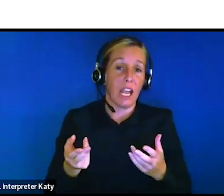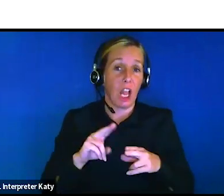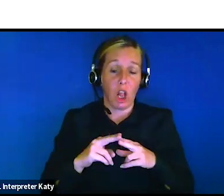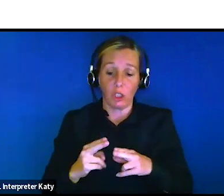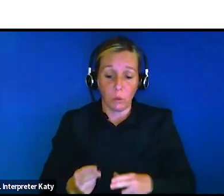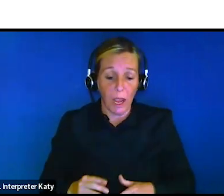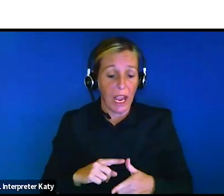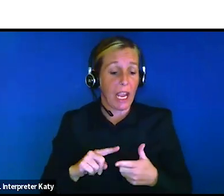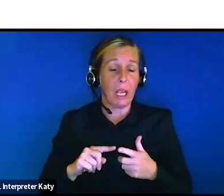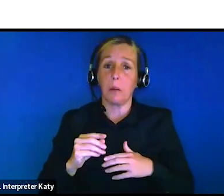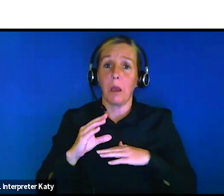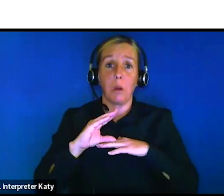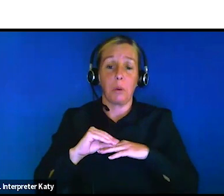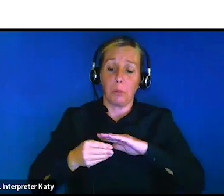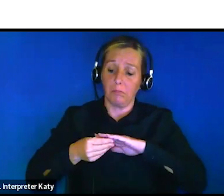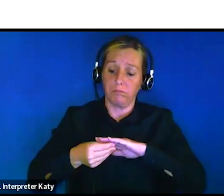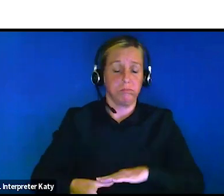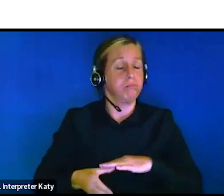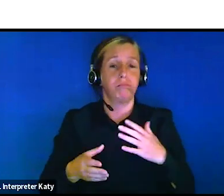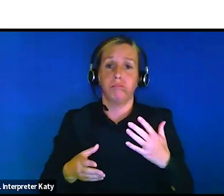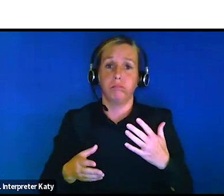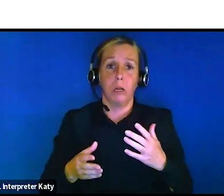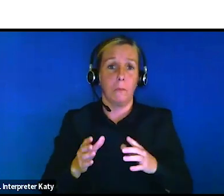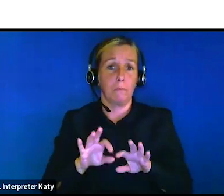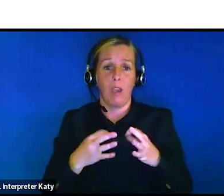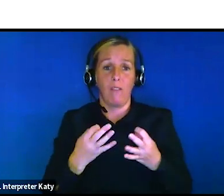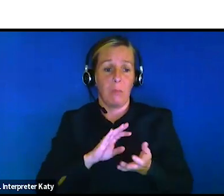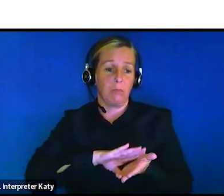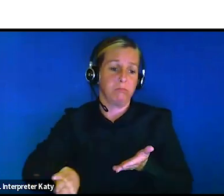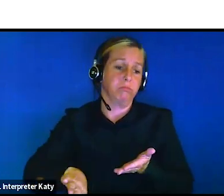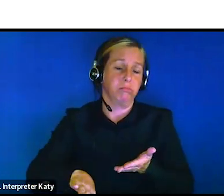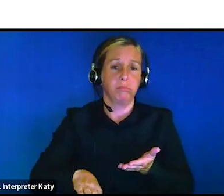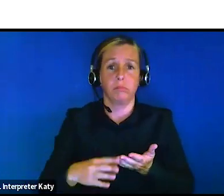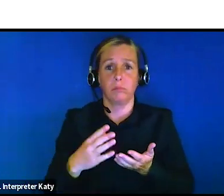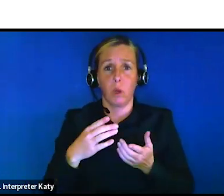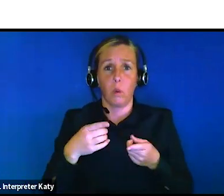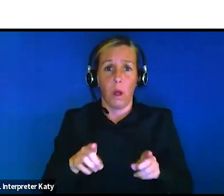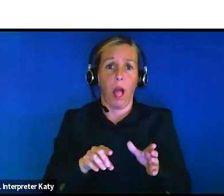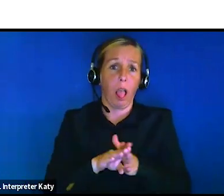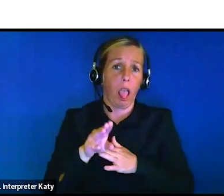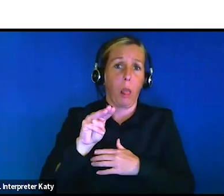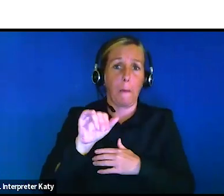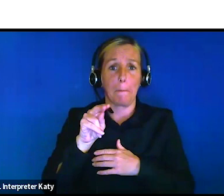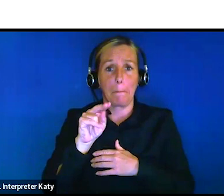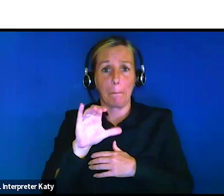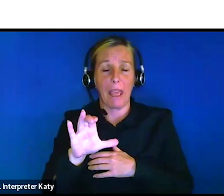having hurt them in manic states. I was miserable. In my mind,